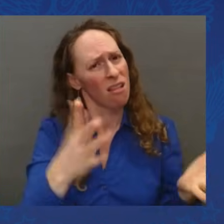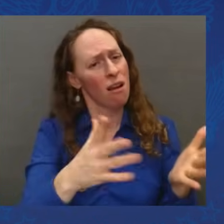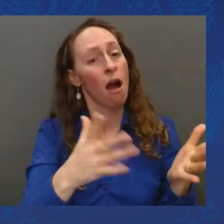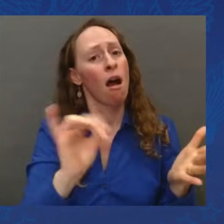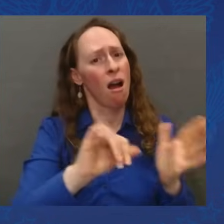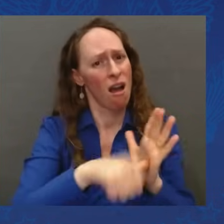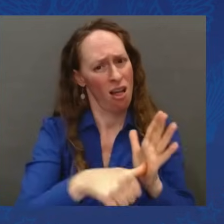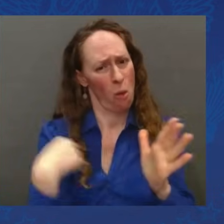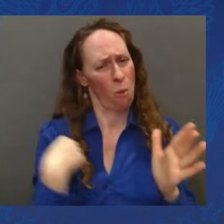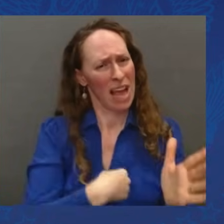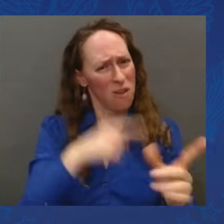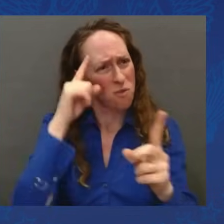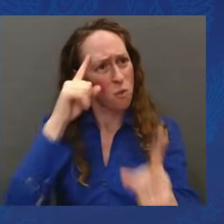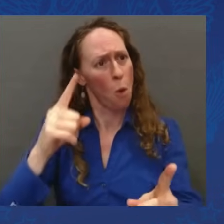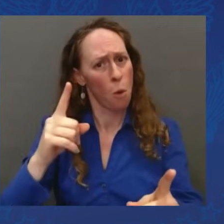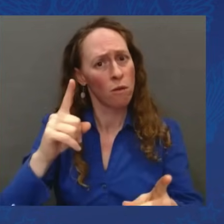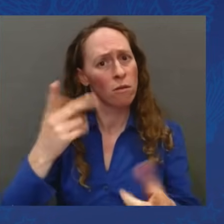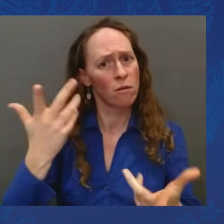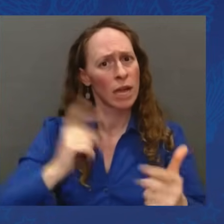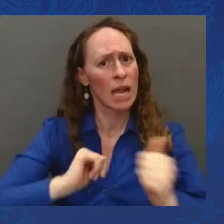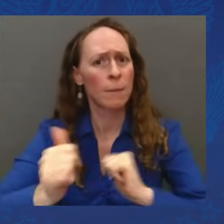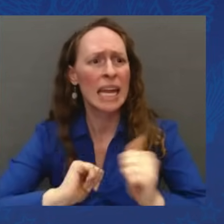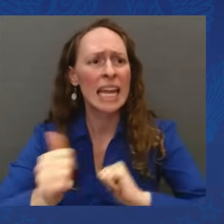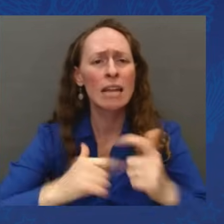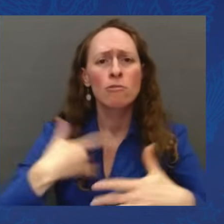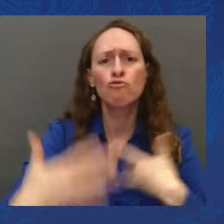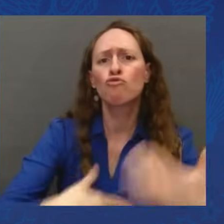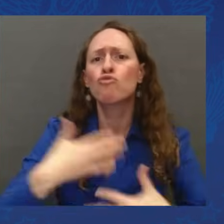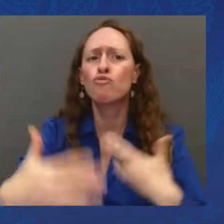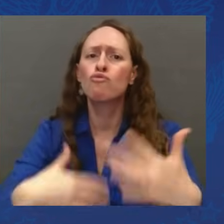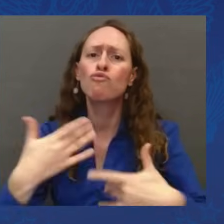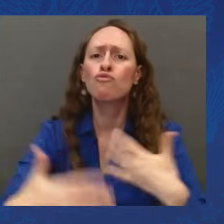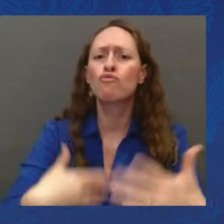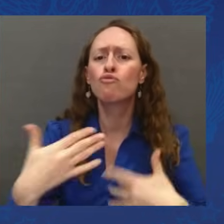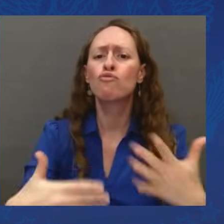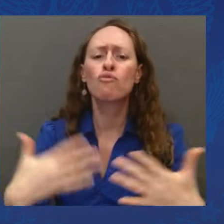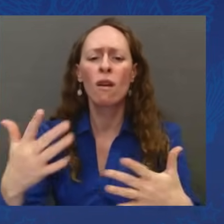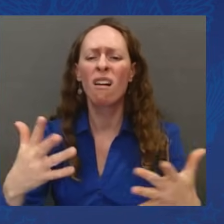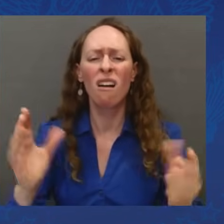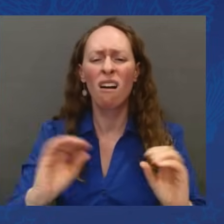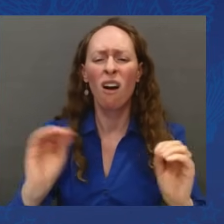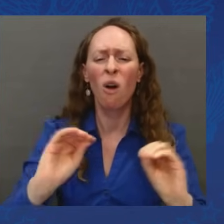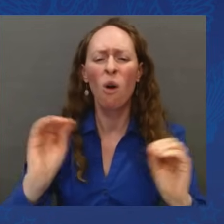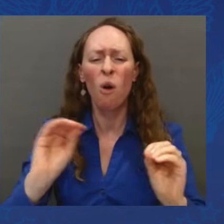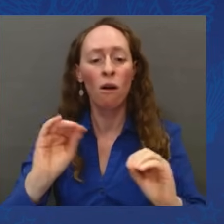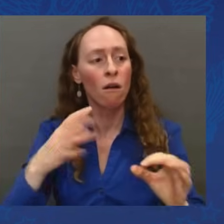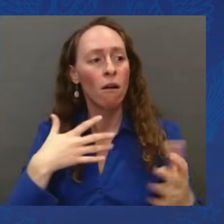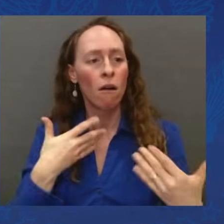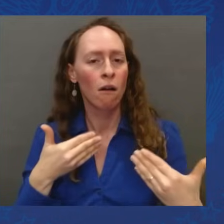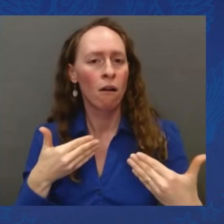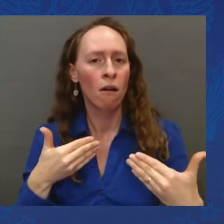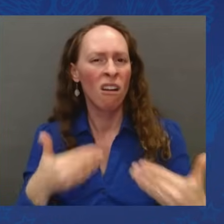so it doesn't veer into conflict or accidental conflict. And where it's possible, where it is in our interests are --